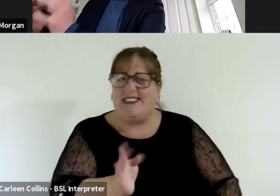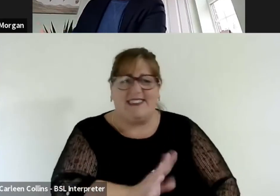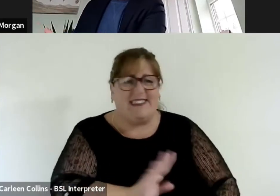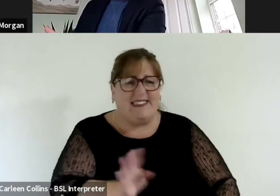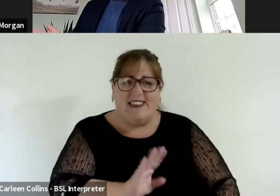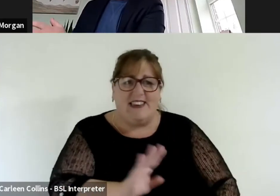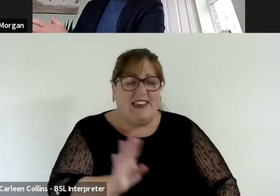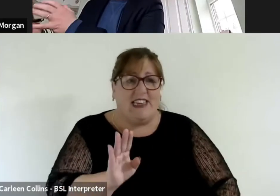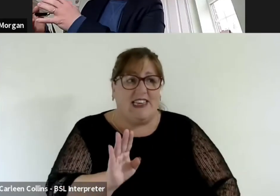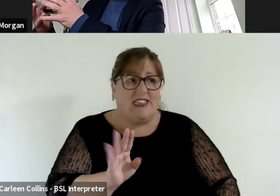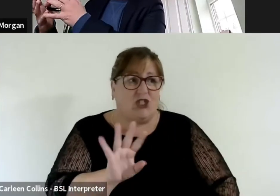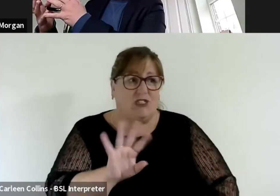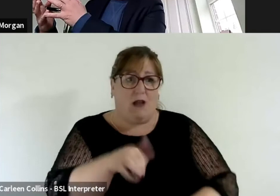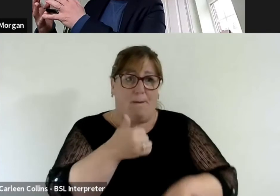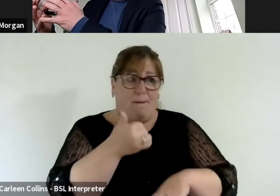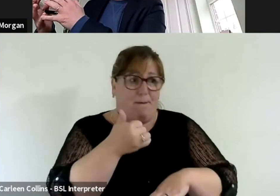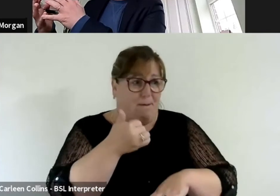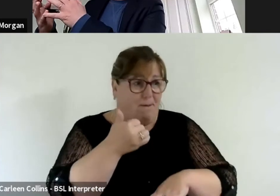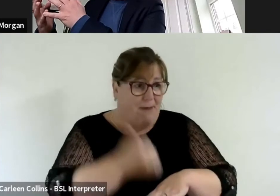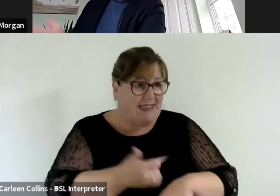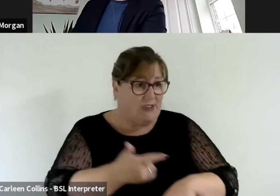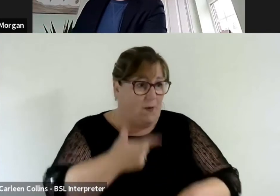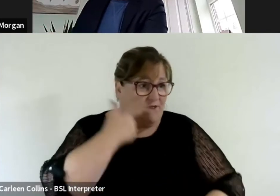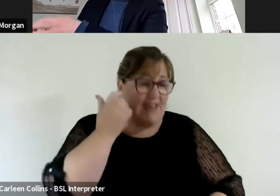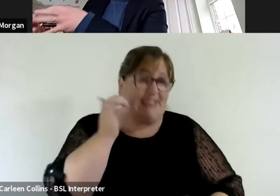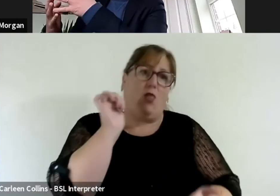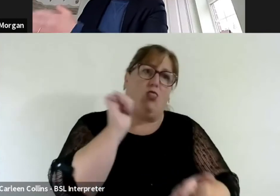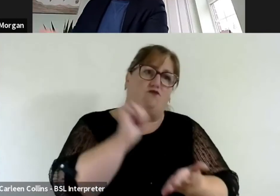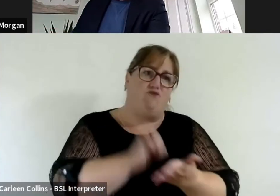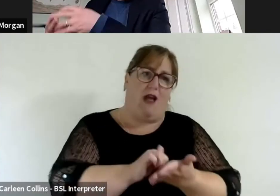No hidden bit.